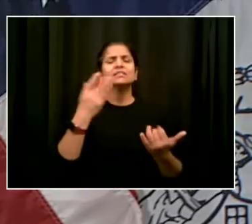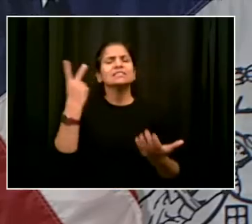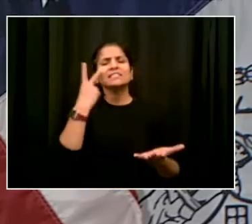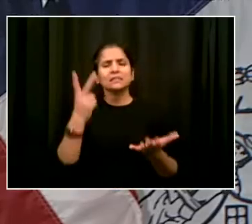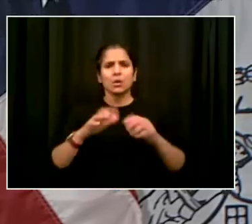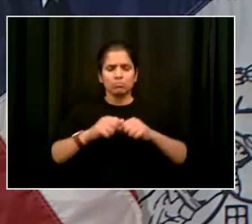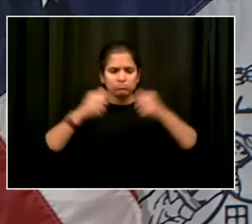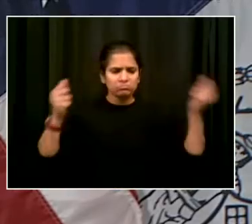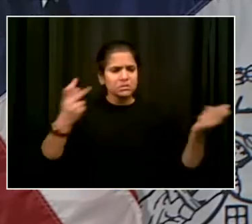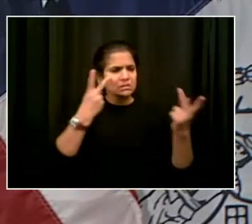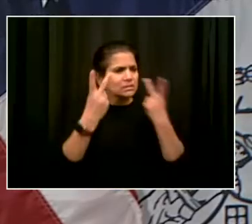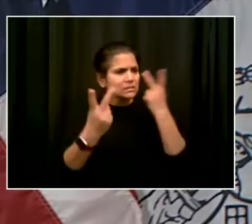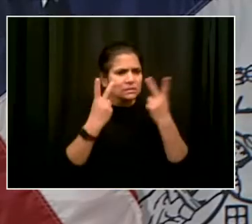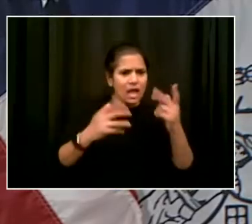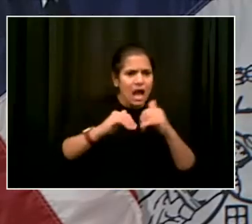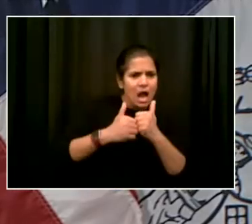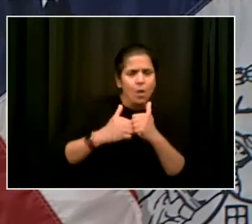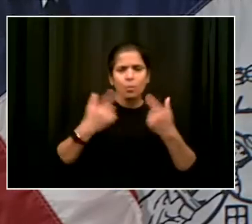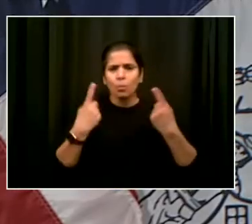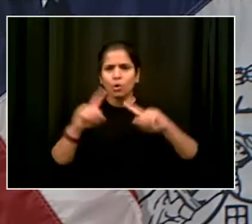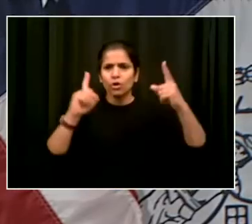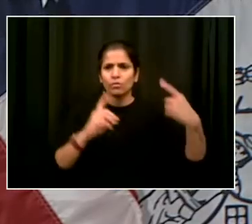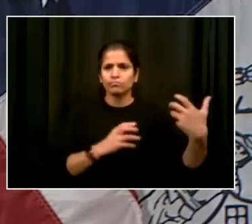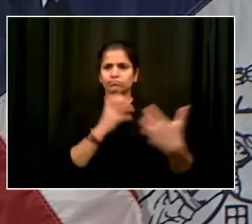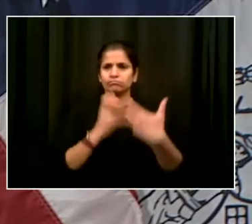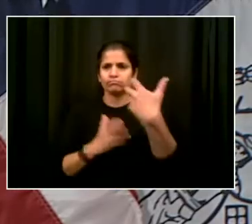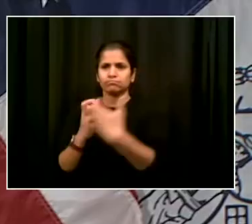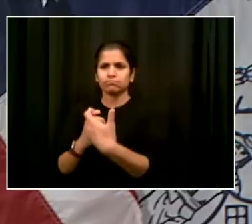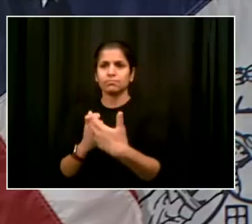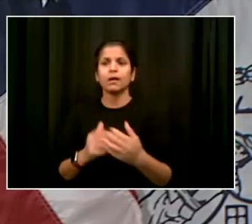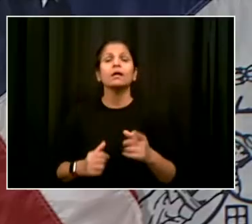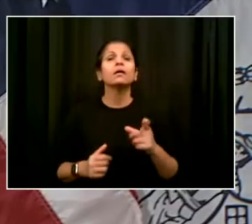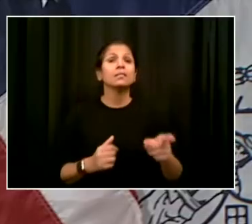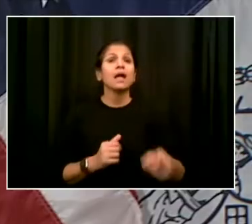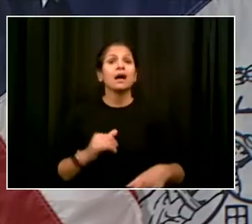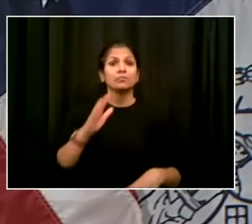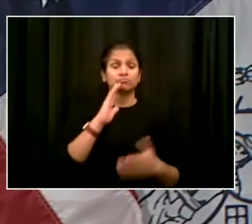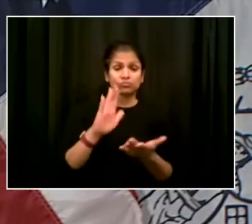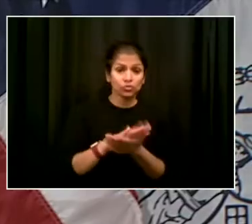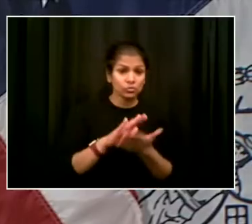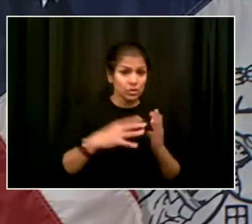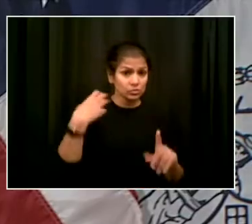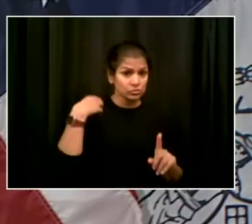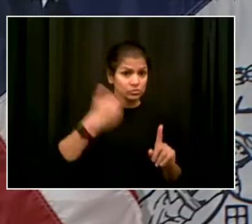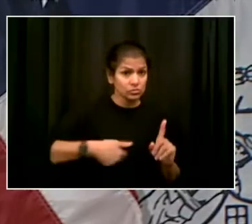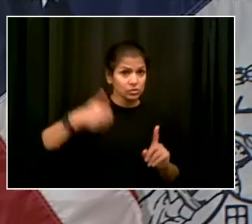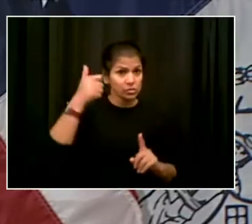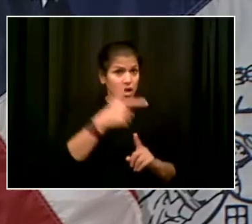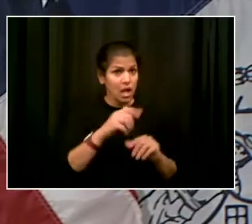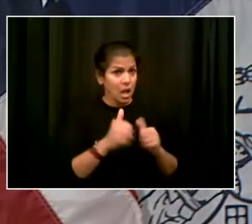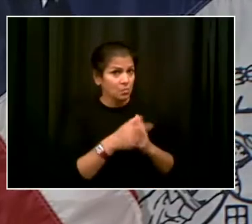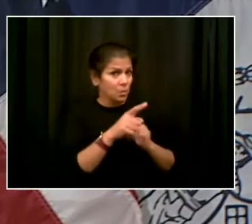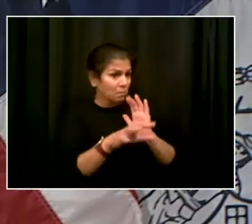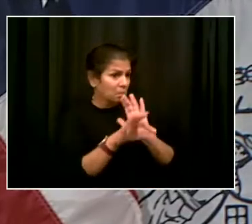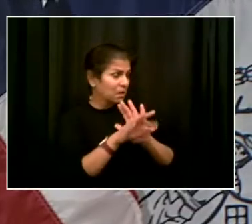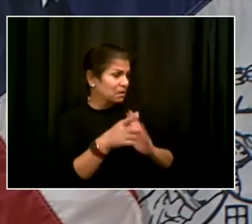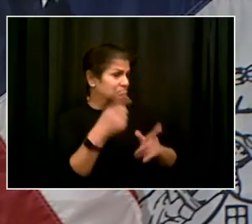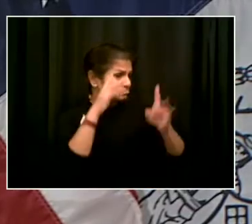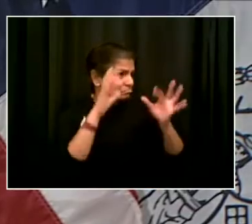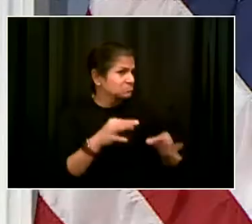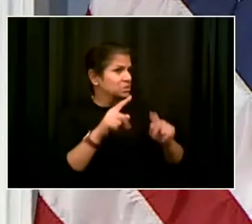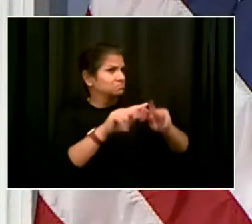GOING TO BE NAD D